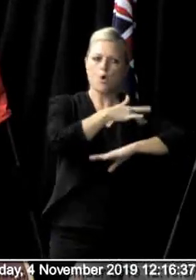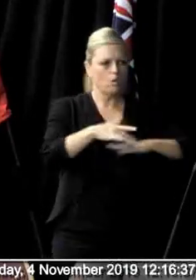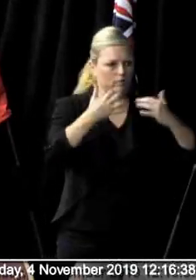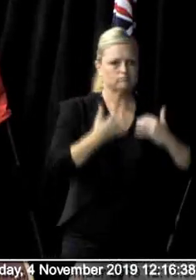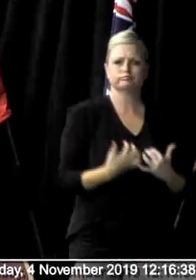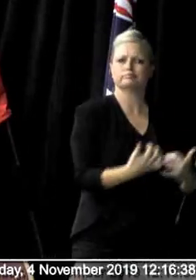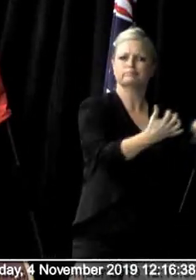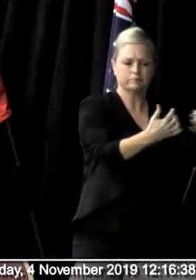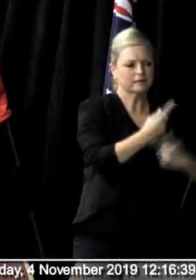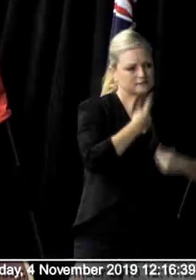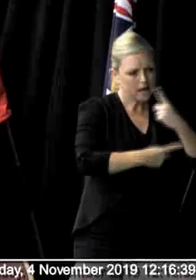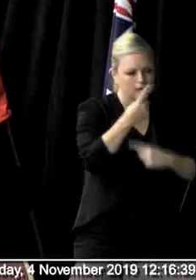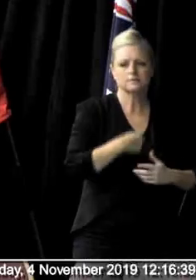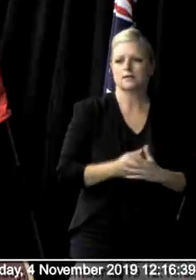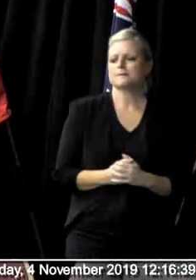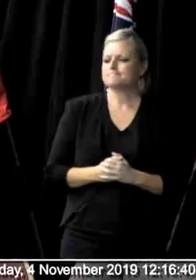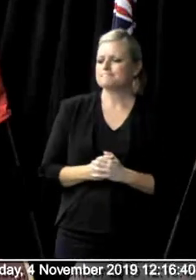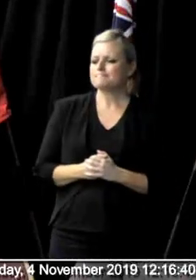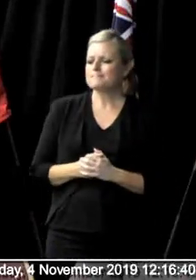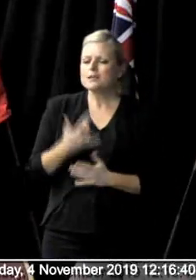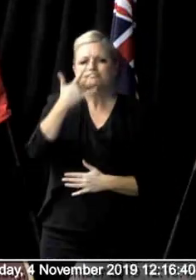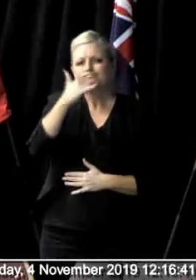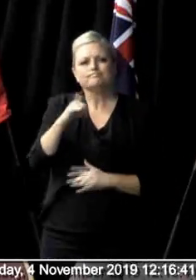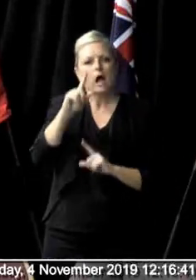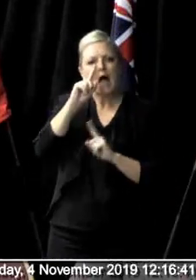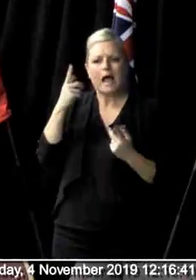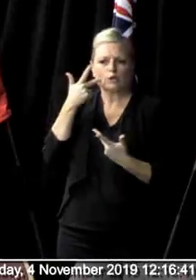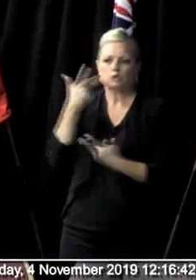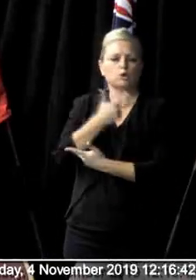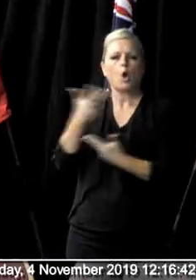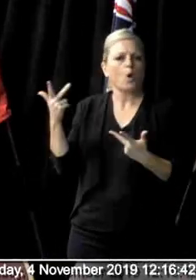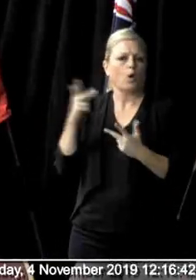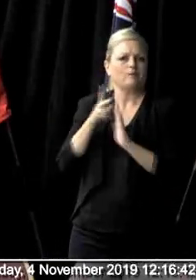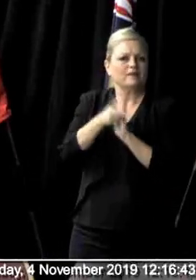Yes. Unfortunately, we can’t show it because there’s other kids in the – in the video,